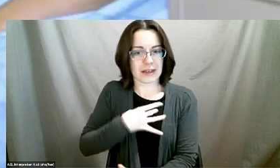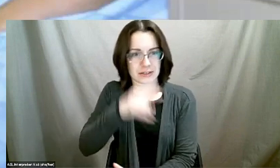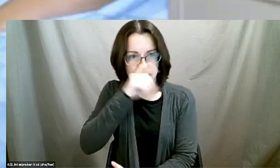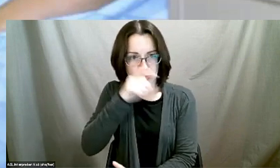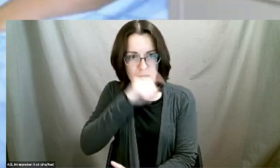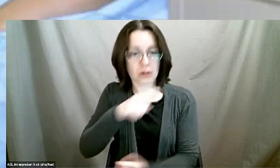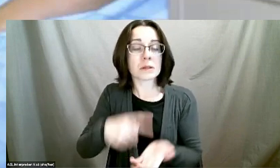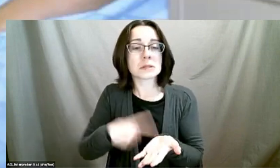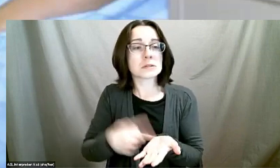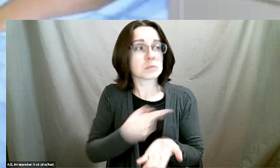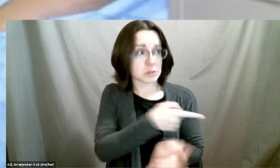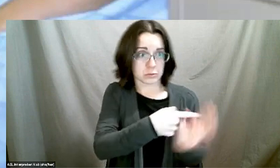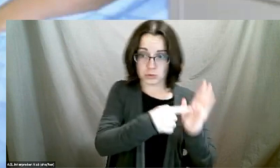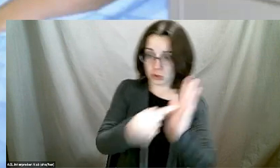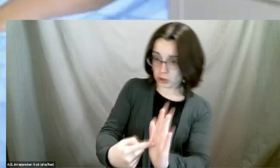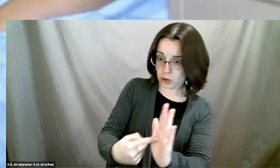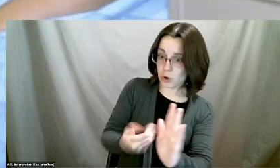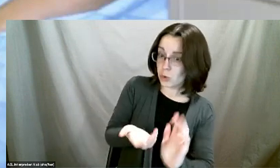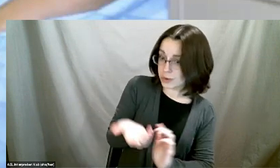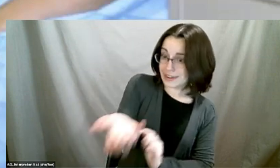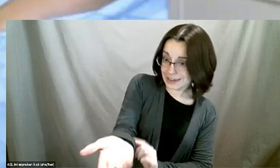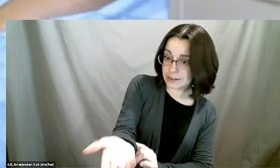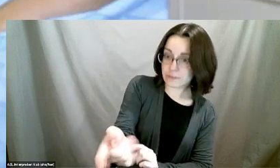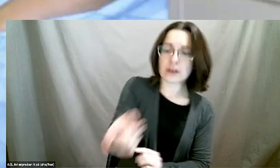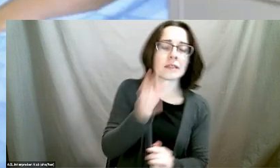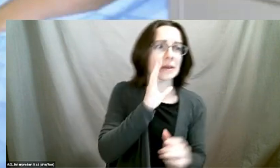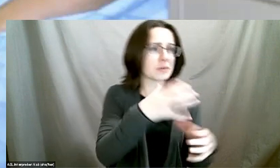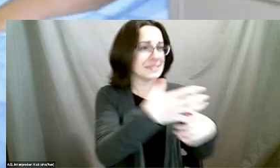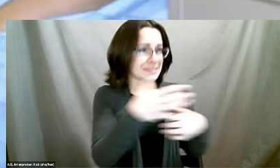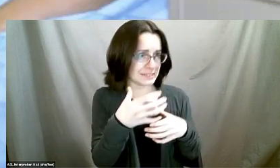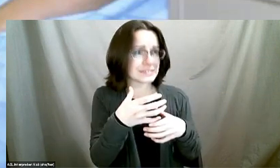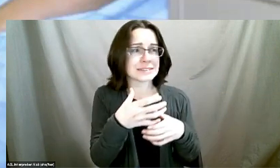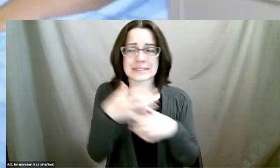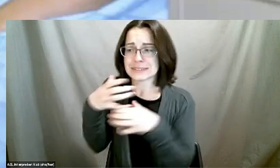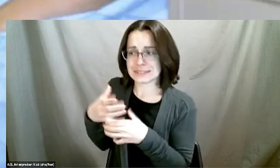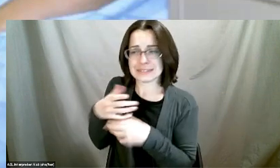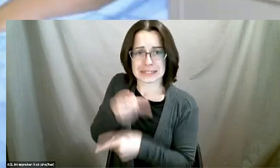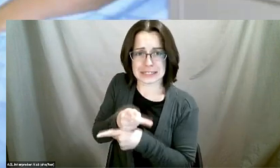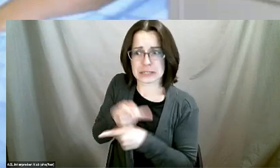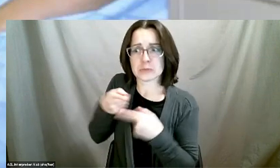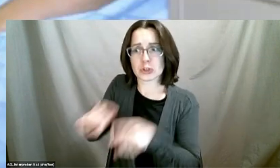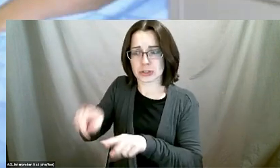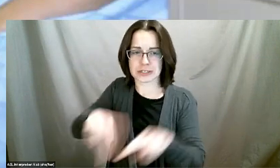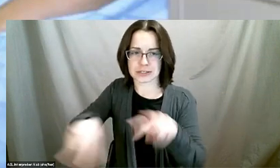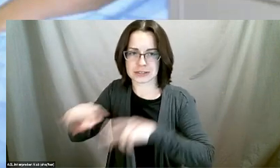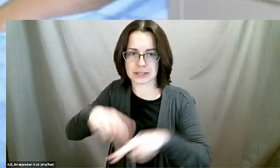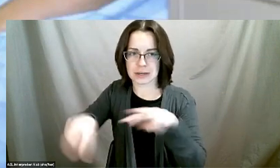them as a little support structure. During the exam, they're also allowed to have